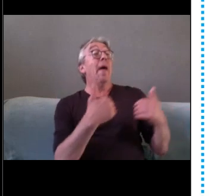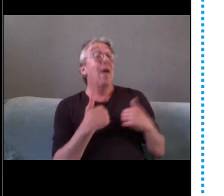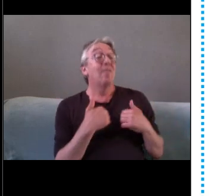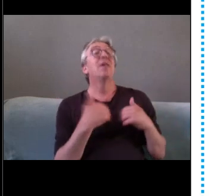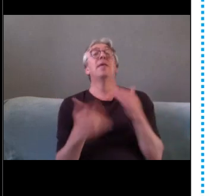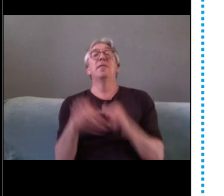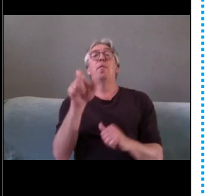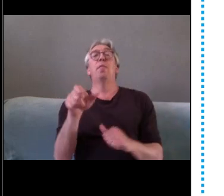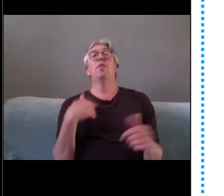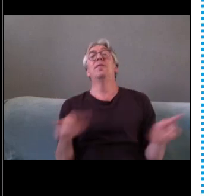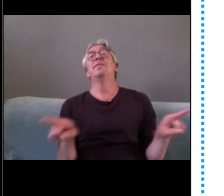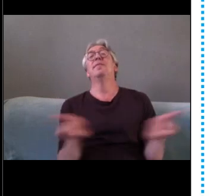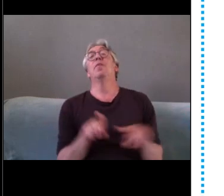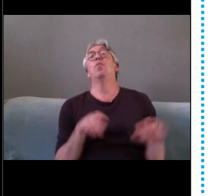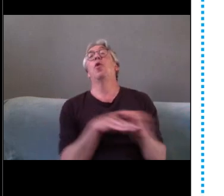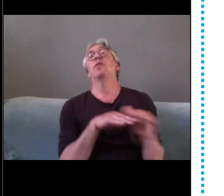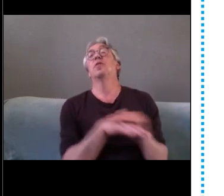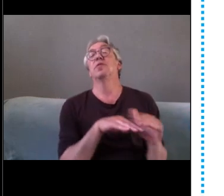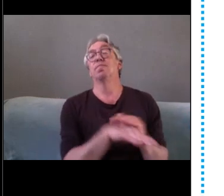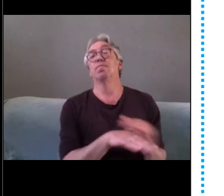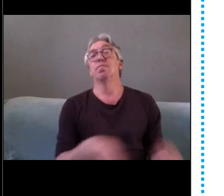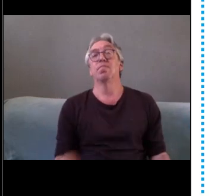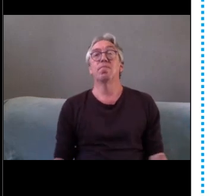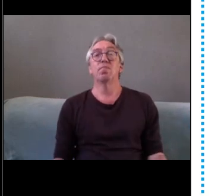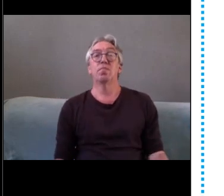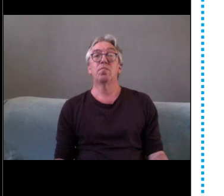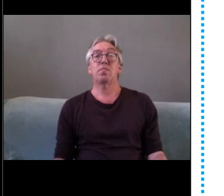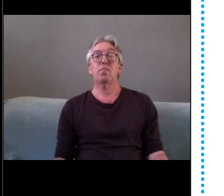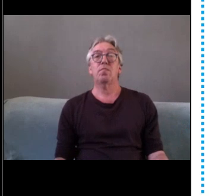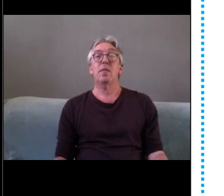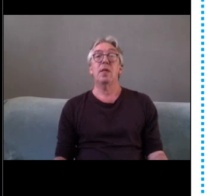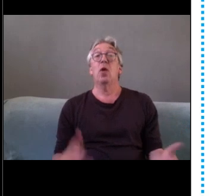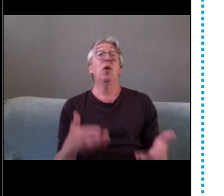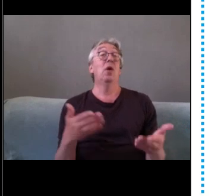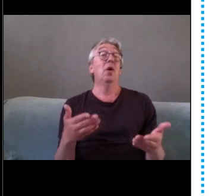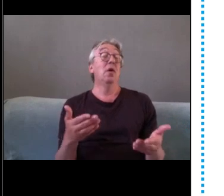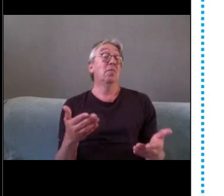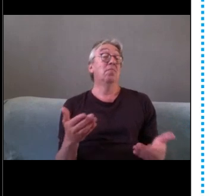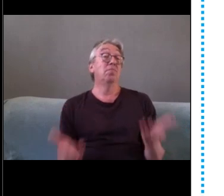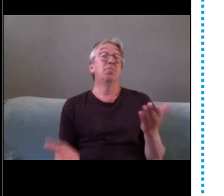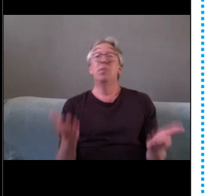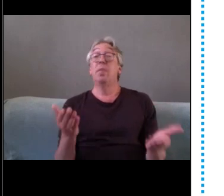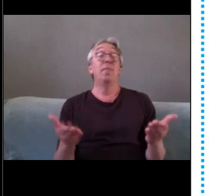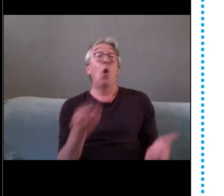And these kind of requirements can be ensuring consumers with disabilities take advantage of services